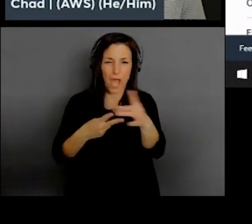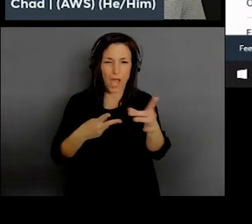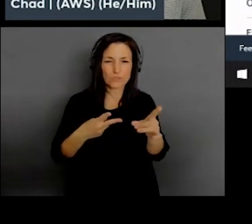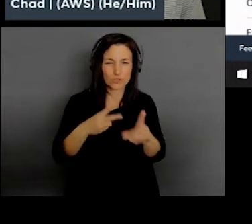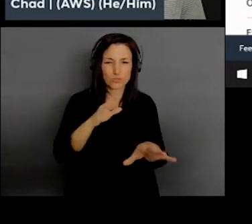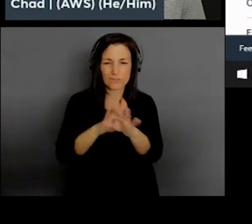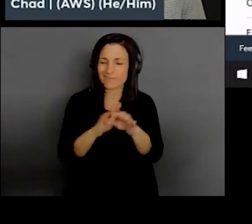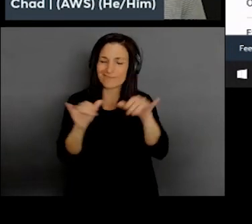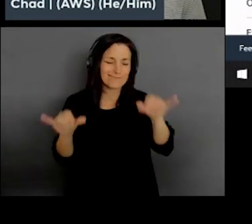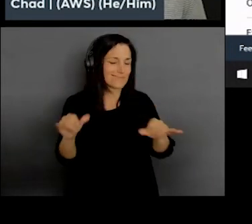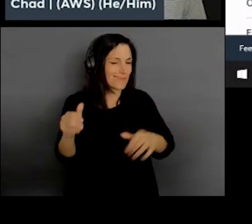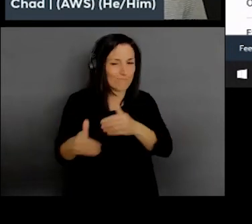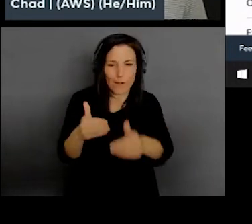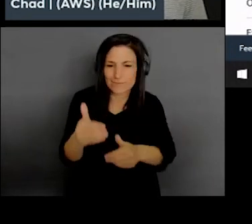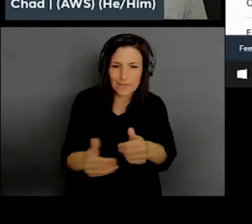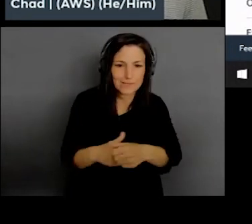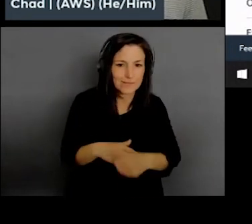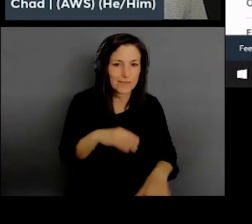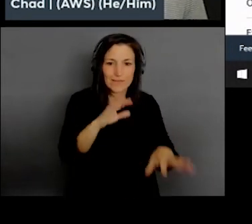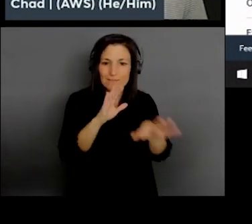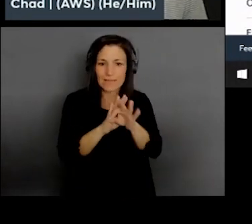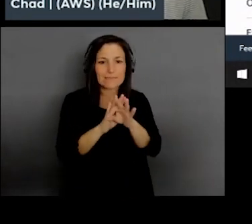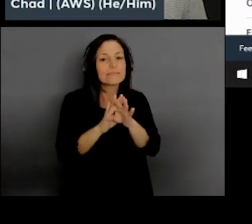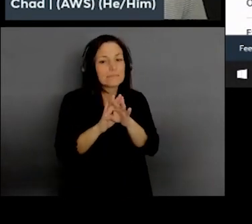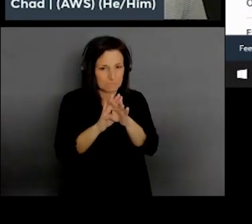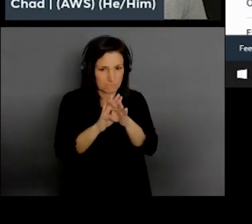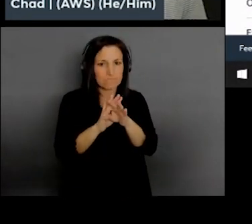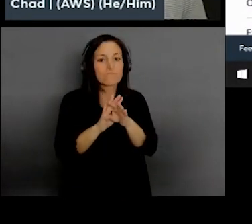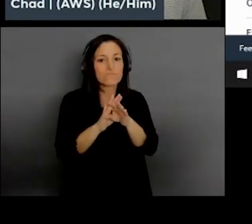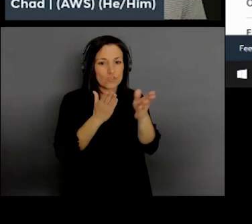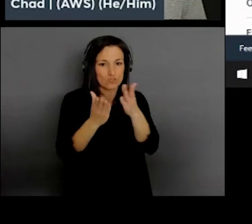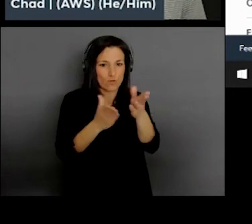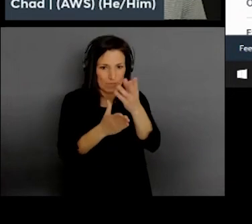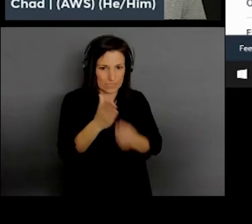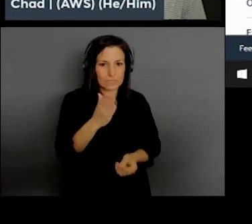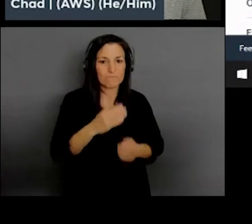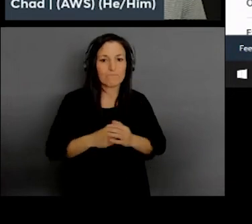select the db.serverless instance type.